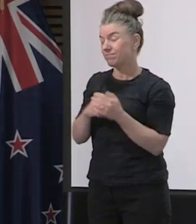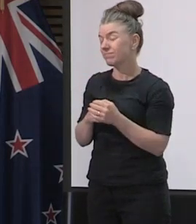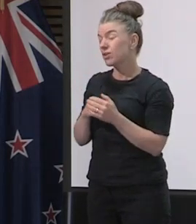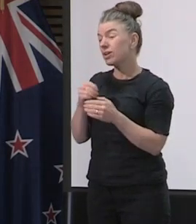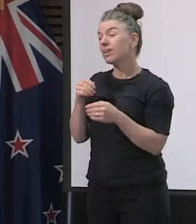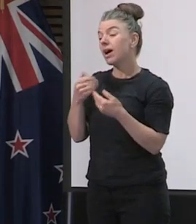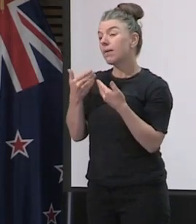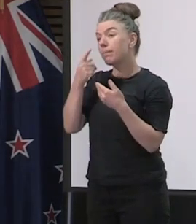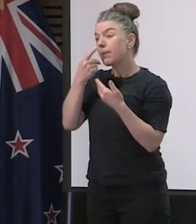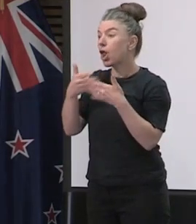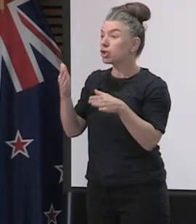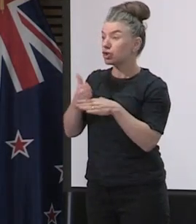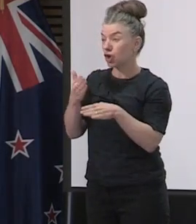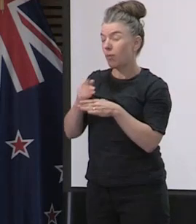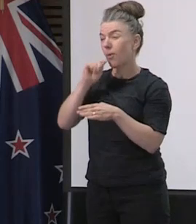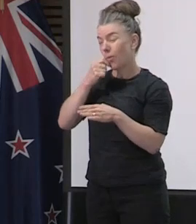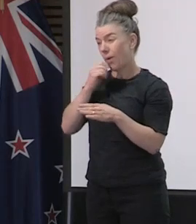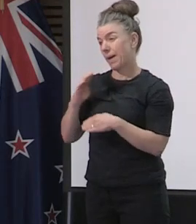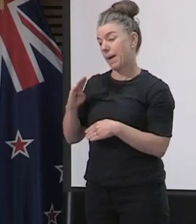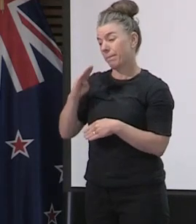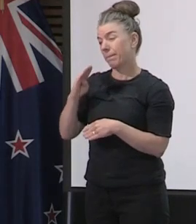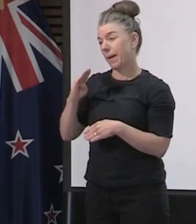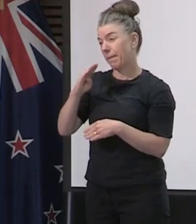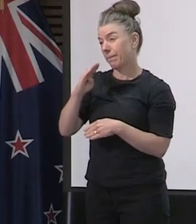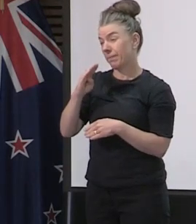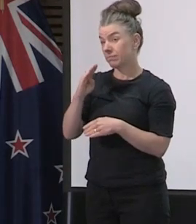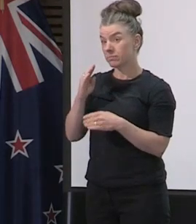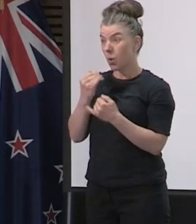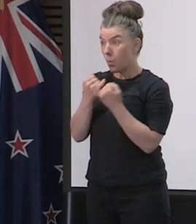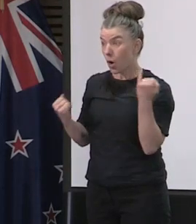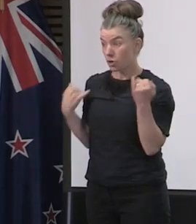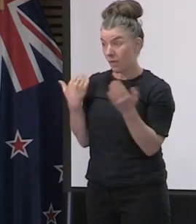worked so far. Unemployment